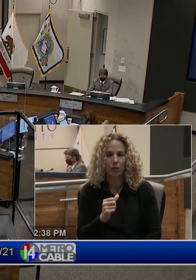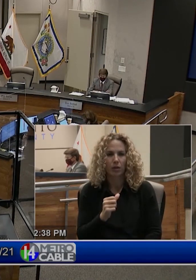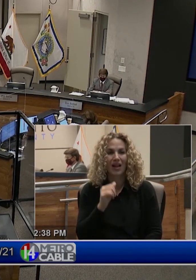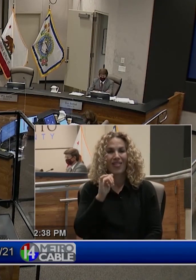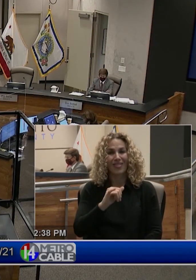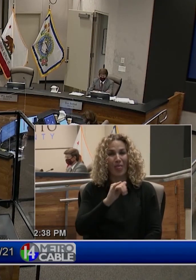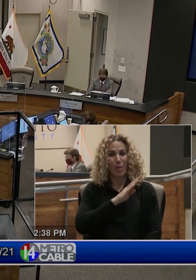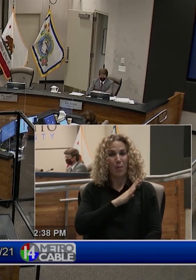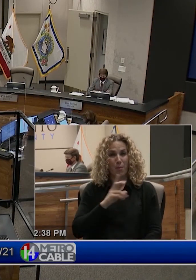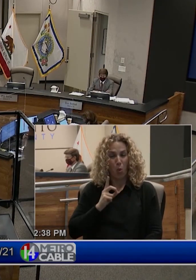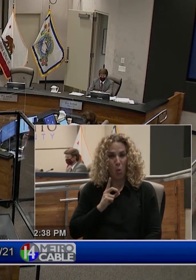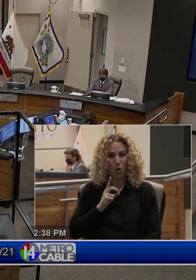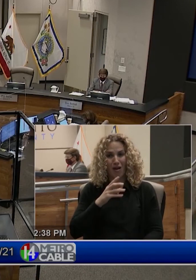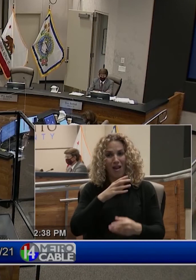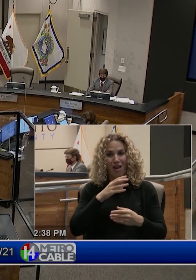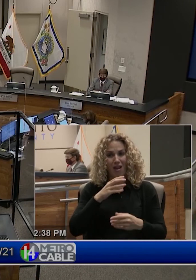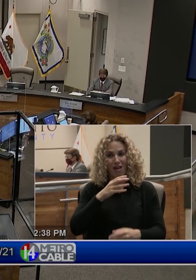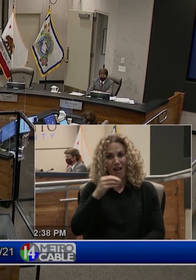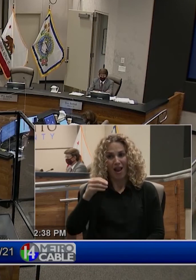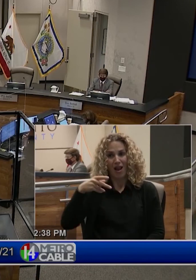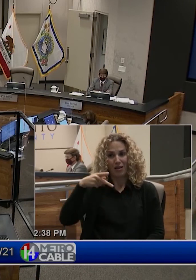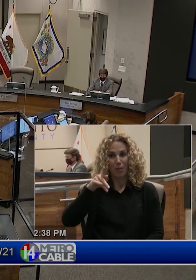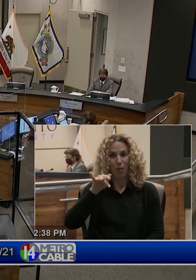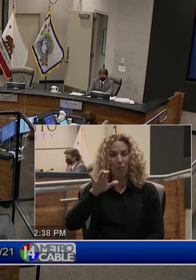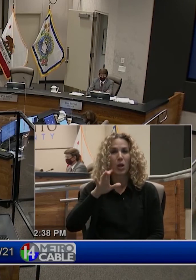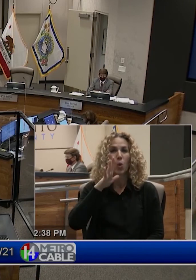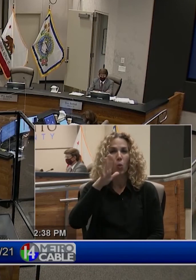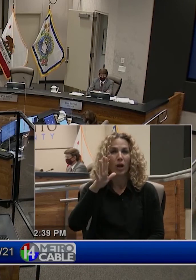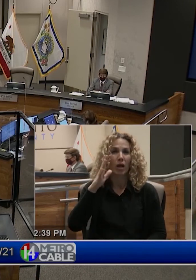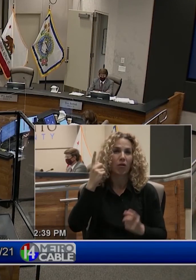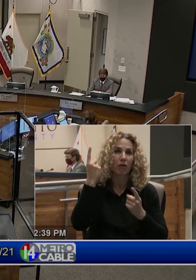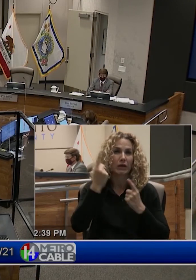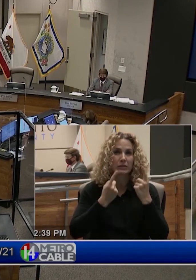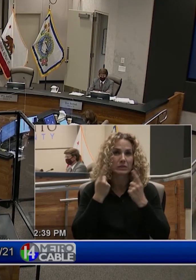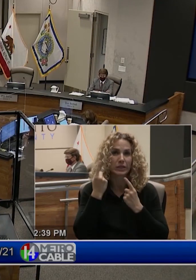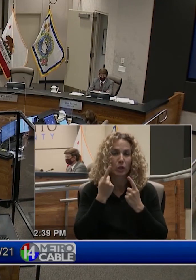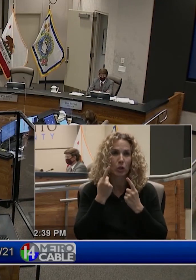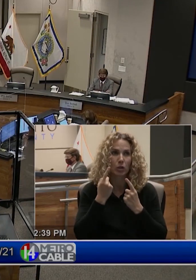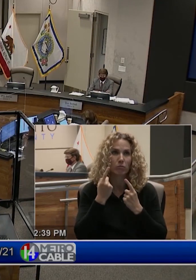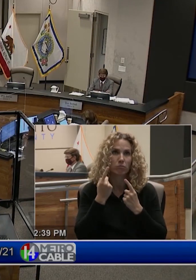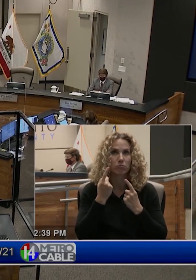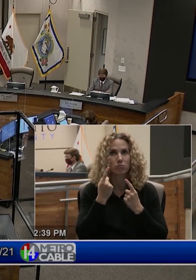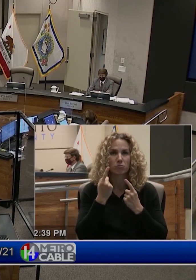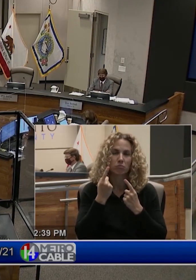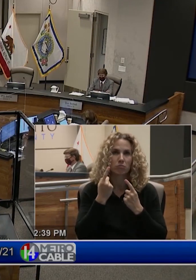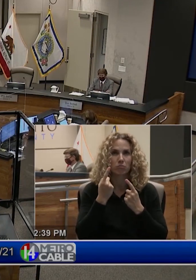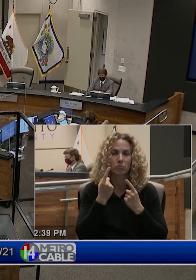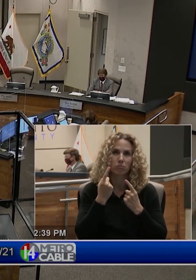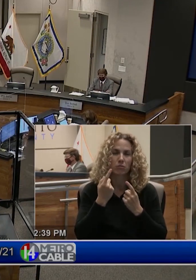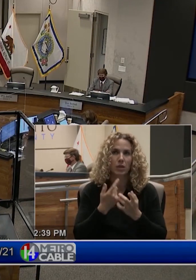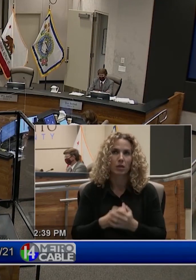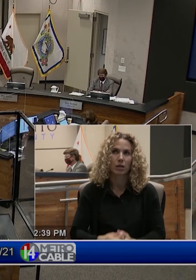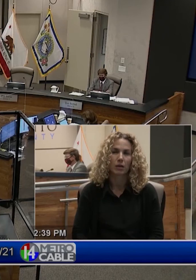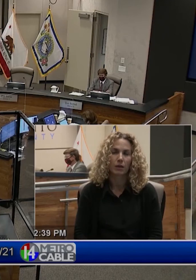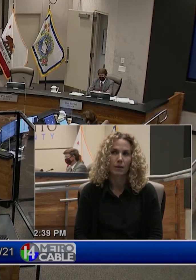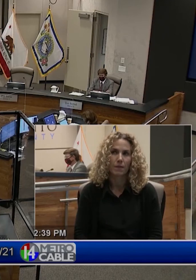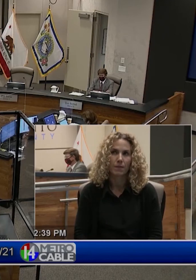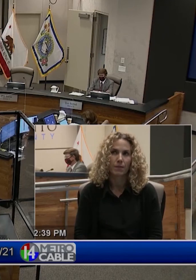THINGS I'VE RAISED IS WANTING TO KNOW THE BOARD AND PUBLIC WOULD KNOW THE BOARD AND PUBLIC WOULD CONSIDER WHAT WE, OR THEY,